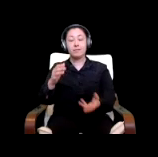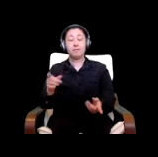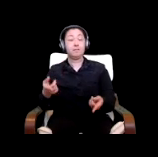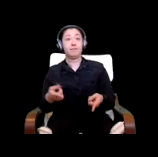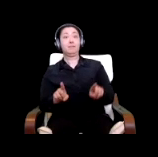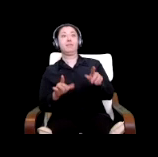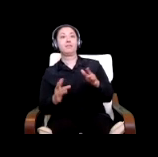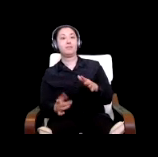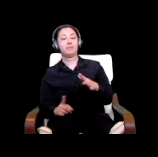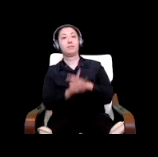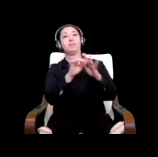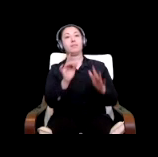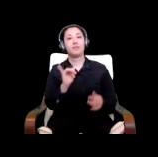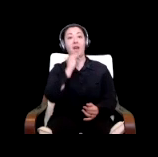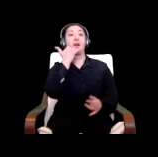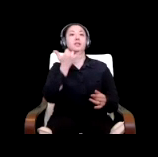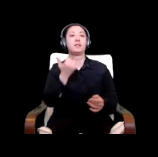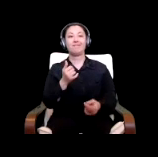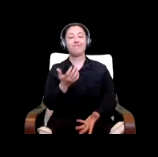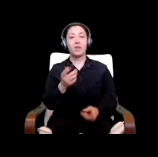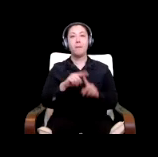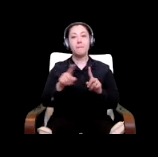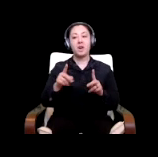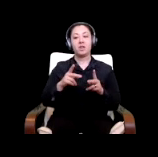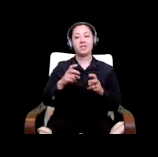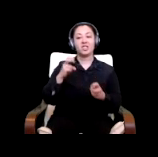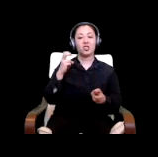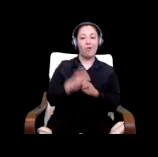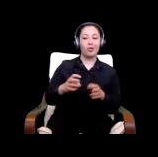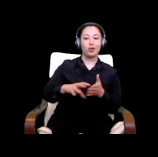deafblind, it is much more difficult to learn incidentally because you are not getting the